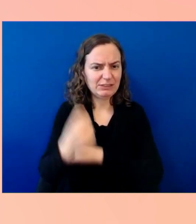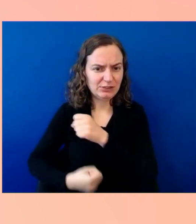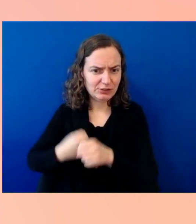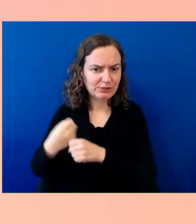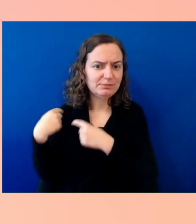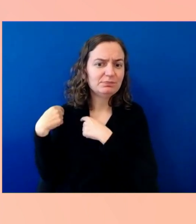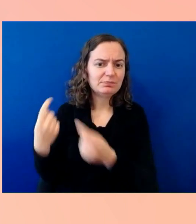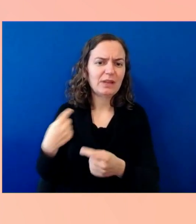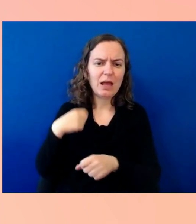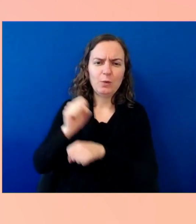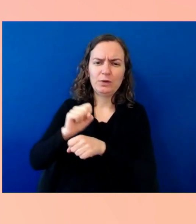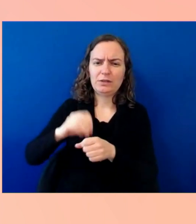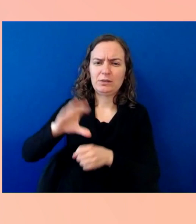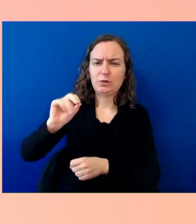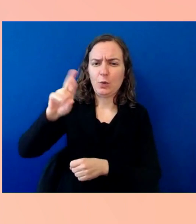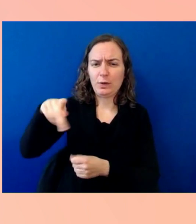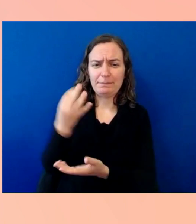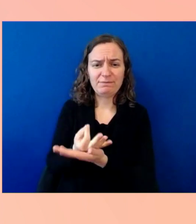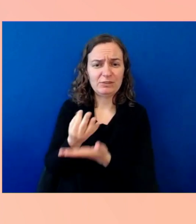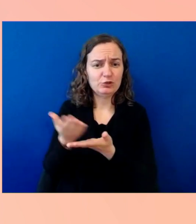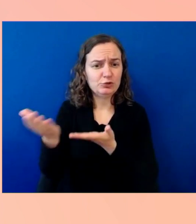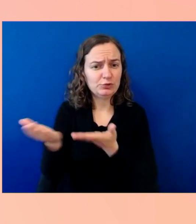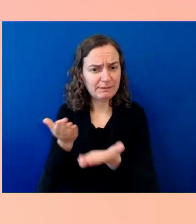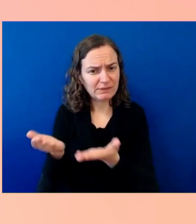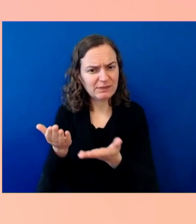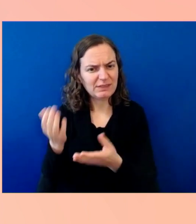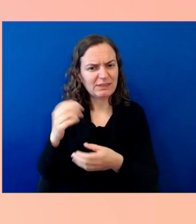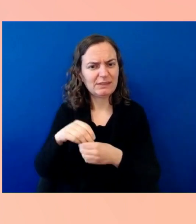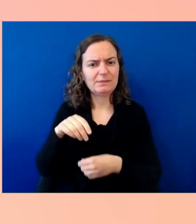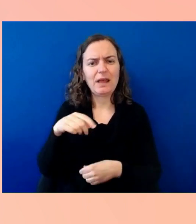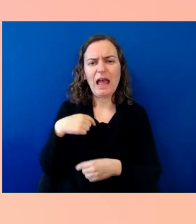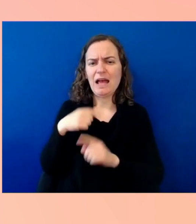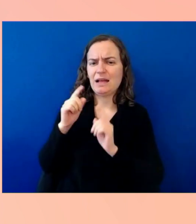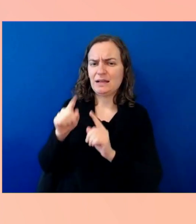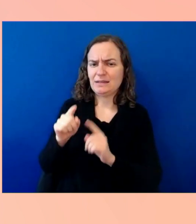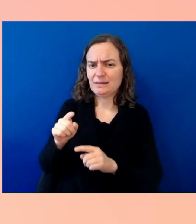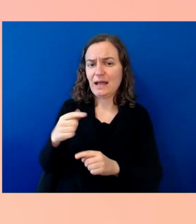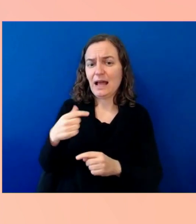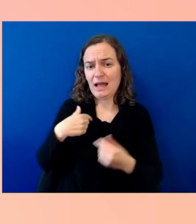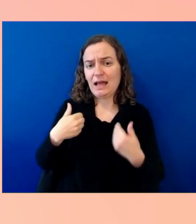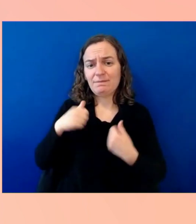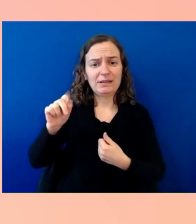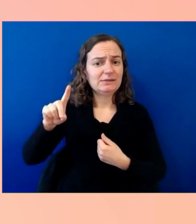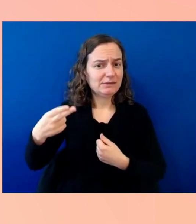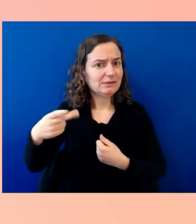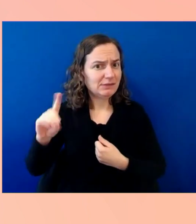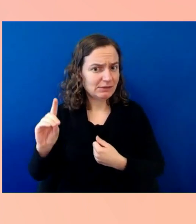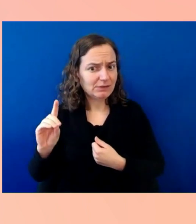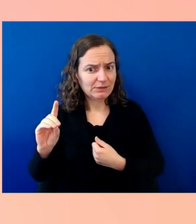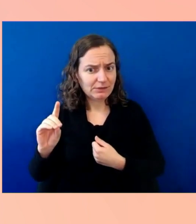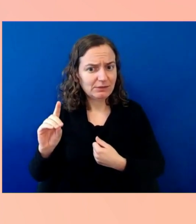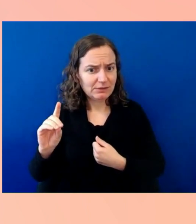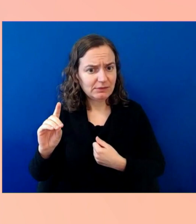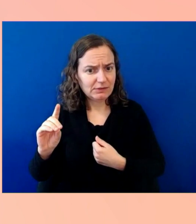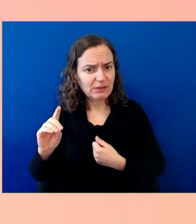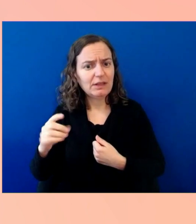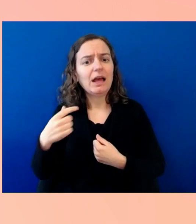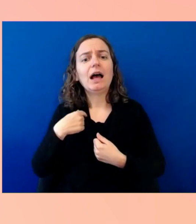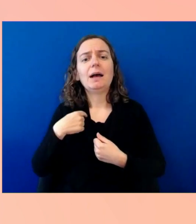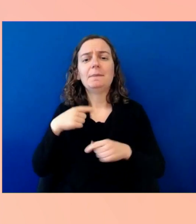I have attention deficit hyperactivity disorder, ADHD, and I'm dyslexic. Over the years, I've learned that I benefit from